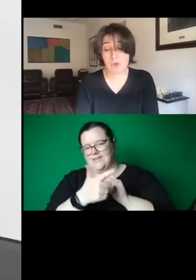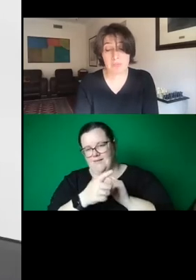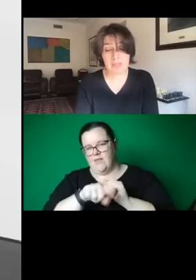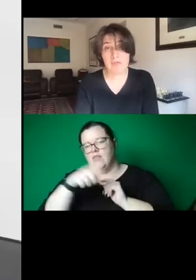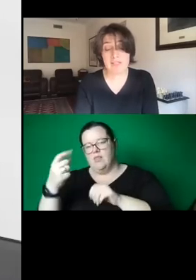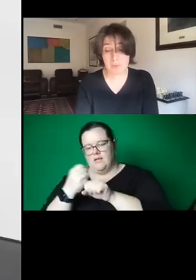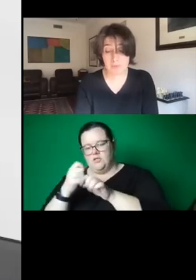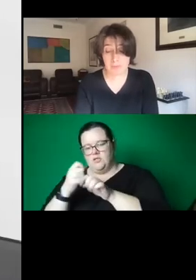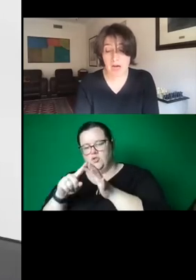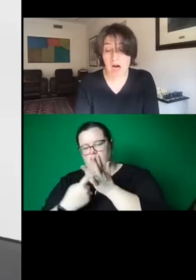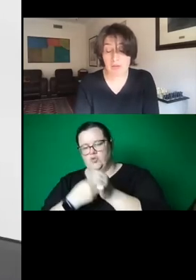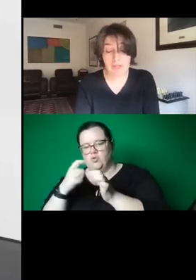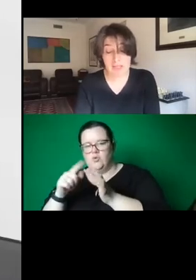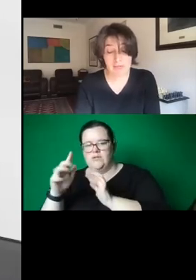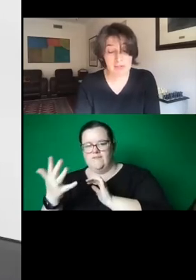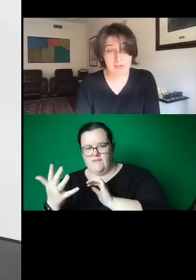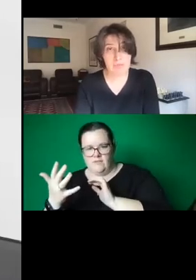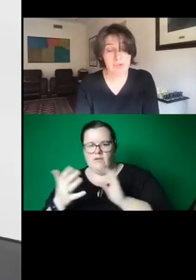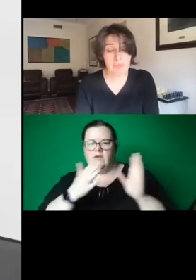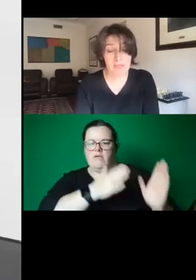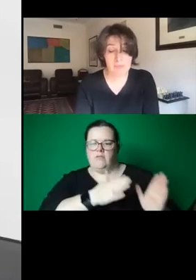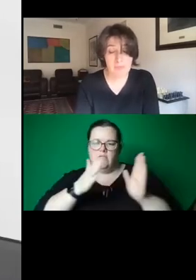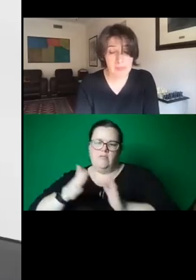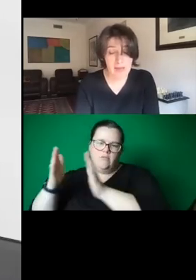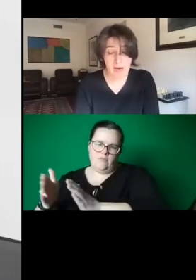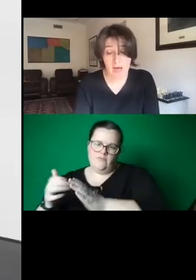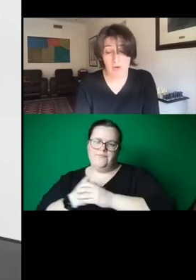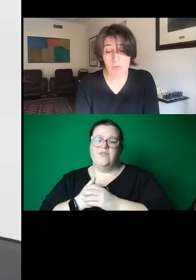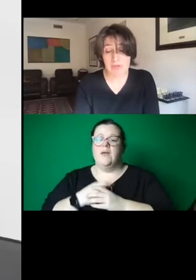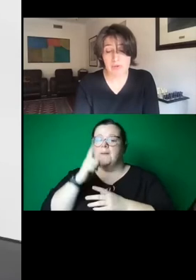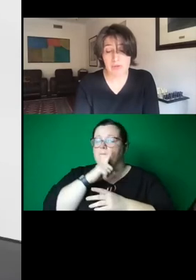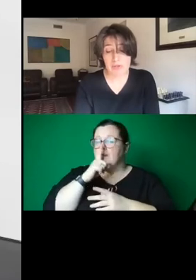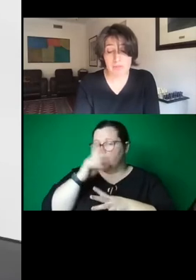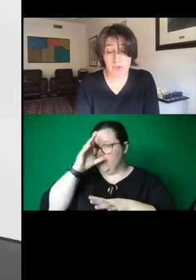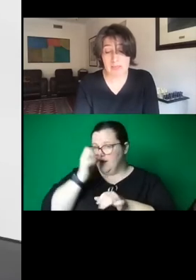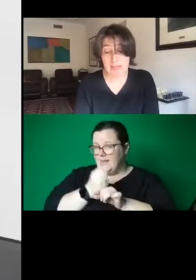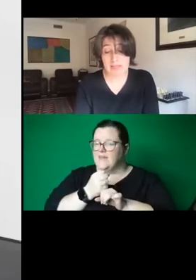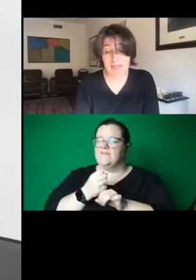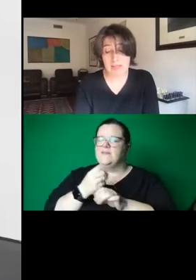are invisible however they are never invisible to me i always notice monuments i study them